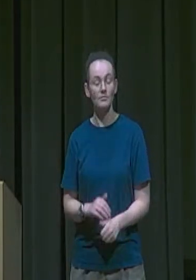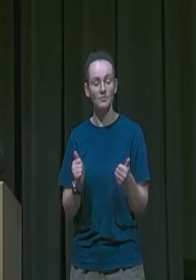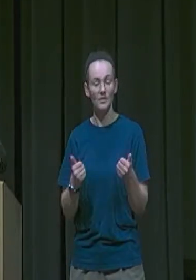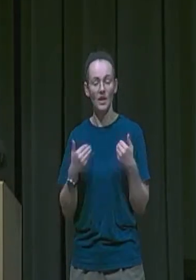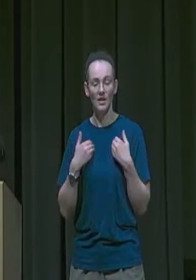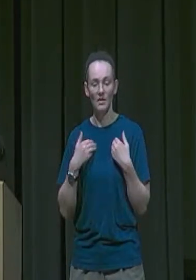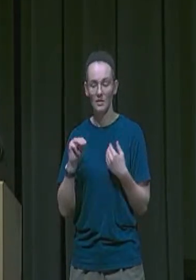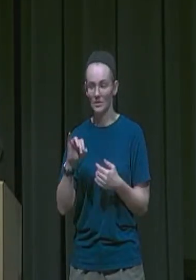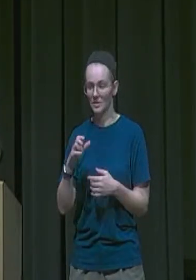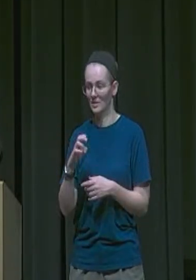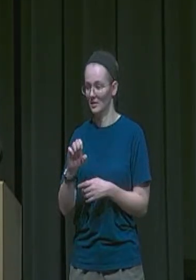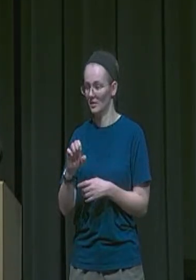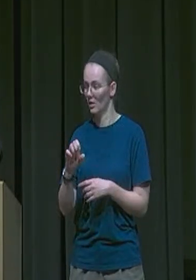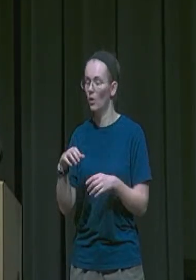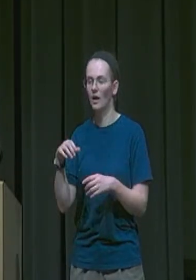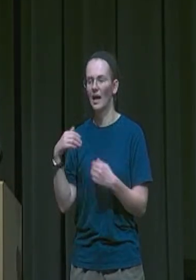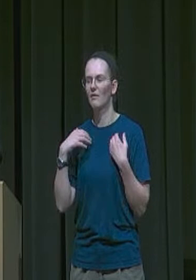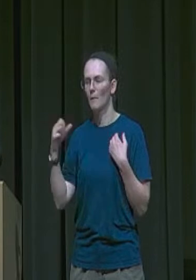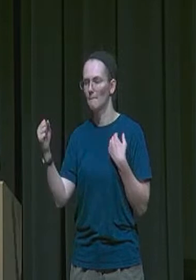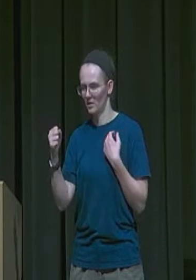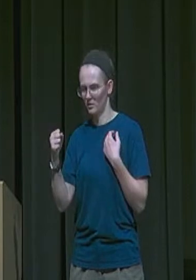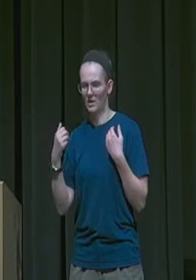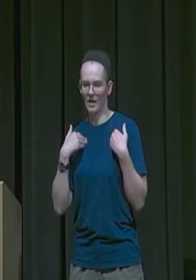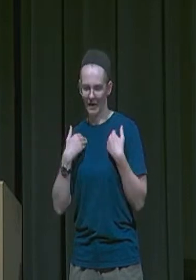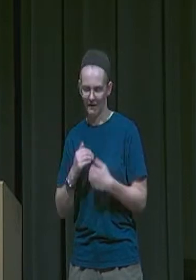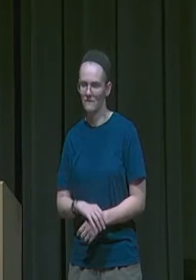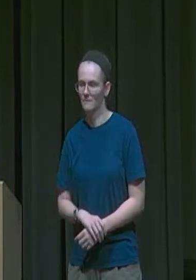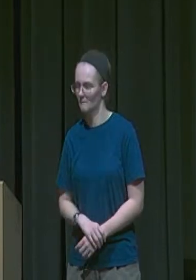microphones we